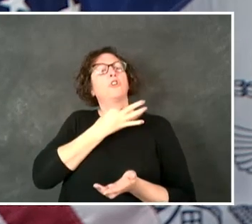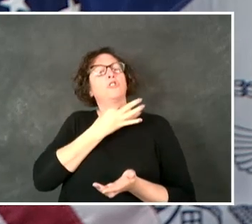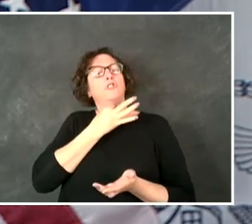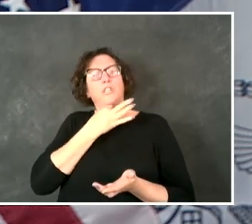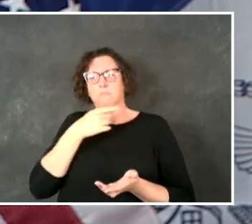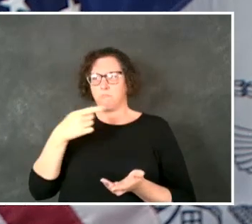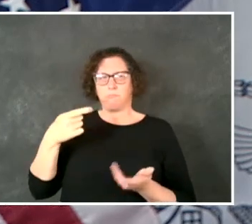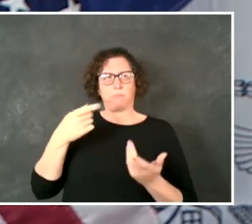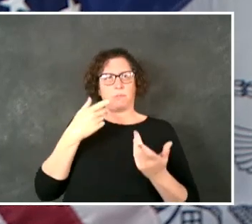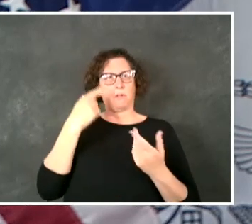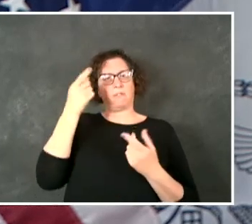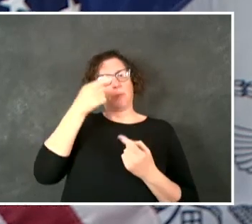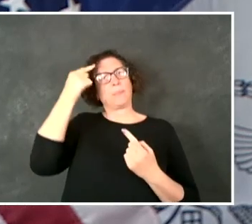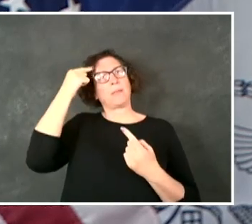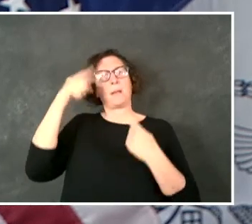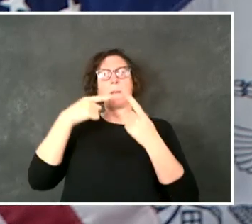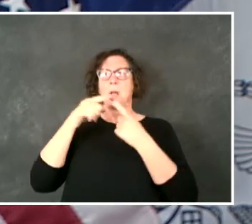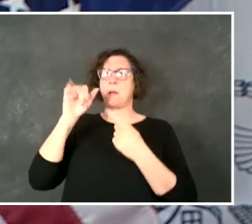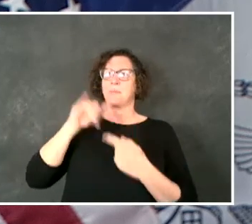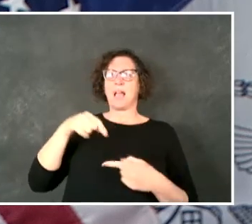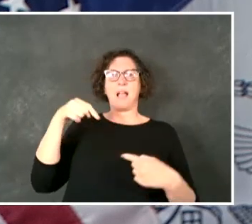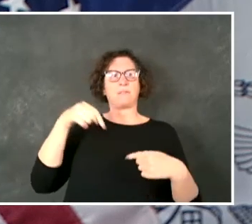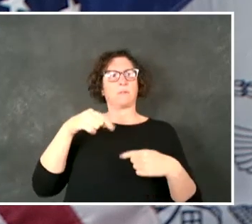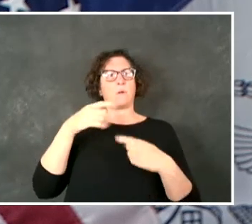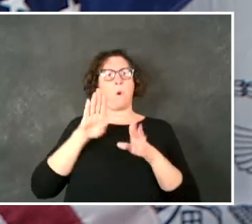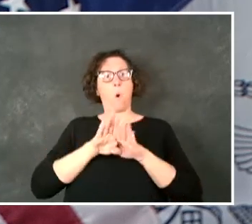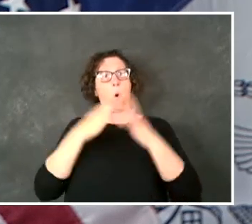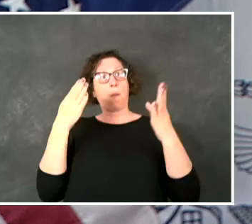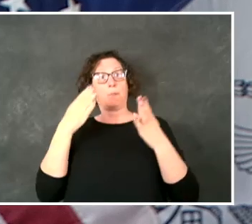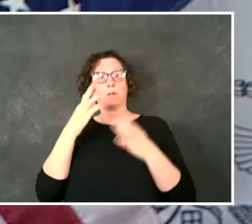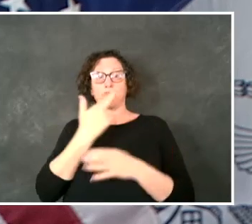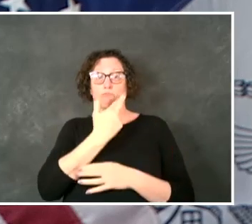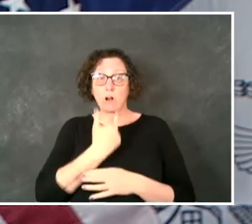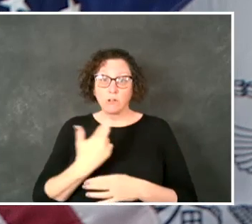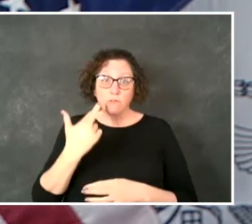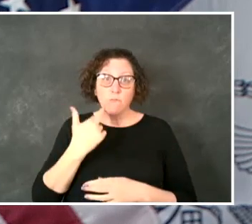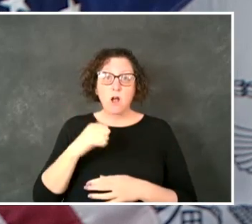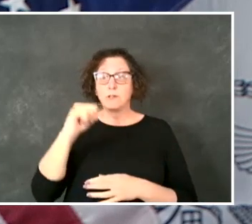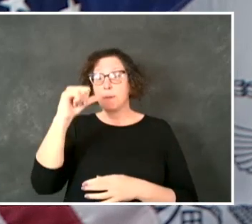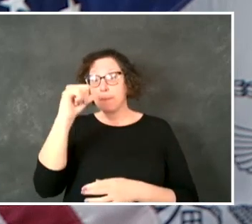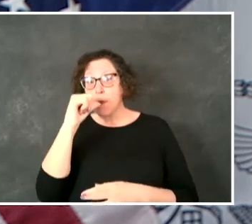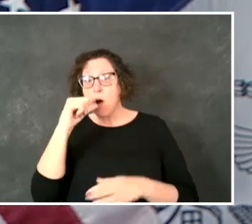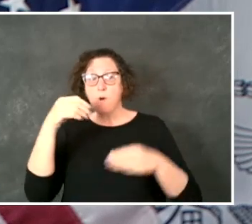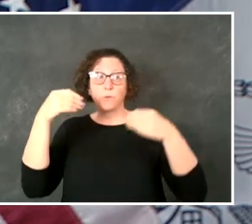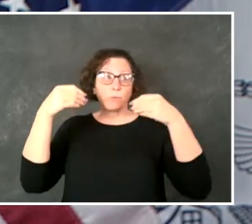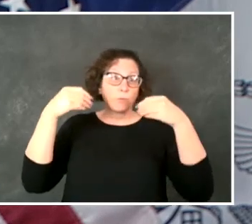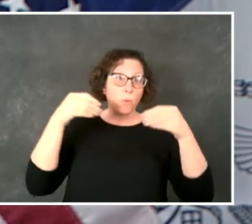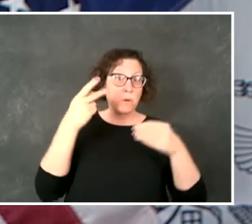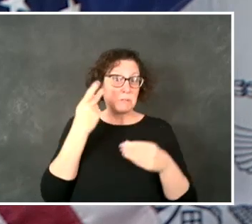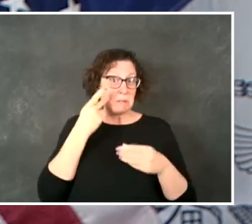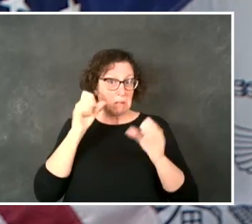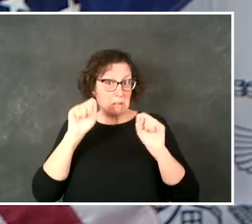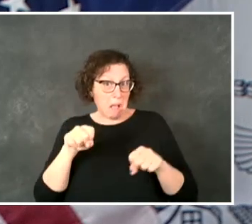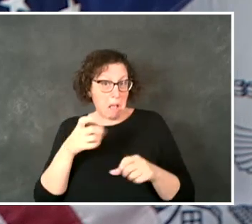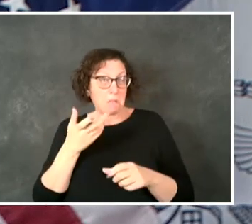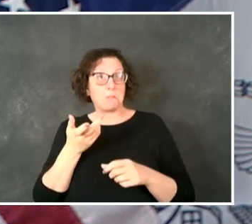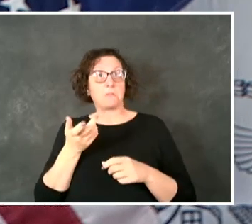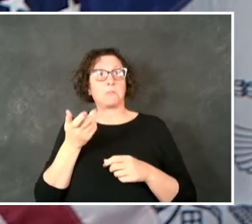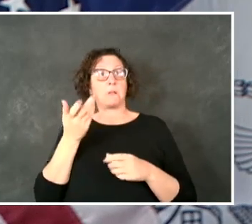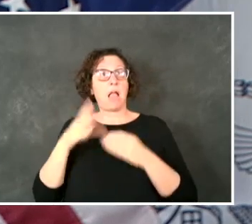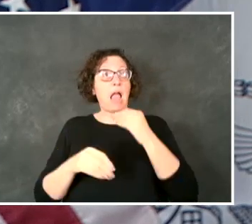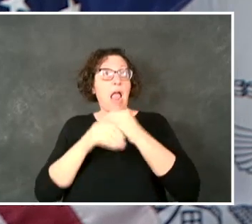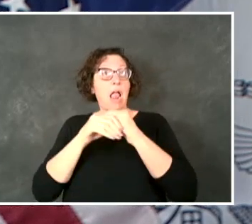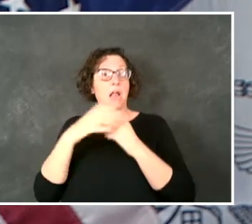ASSISTING